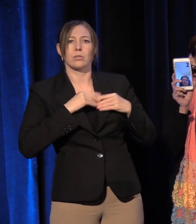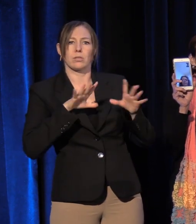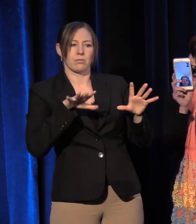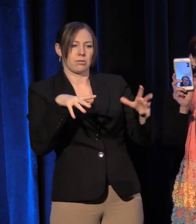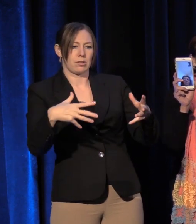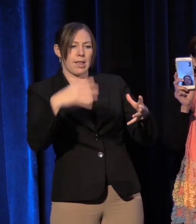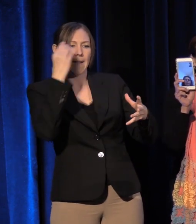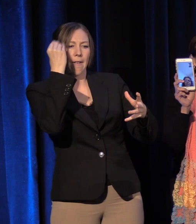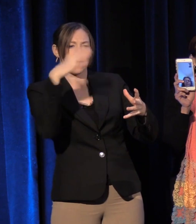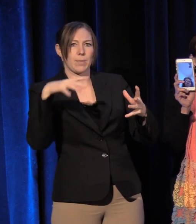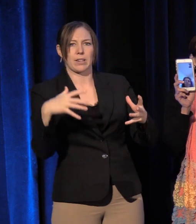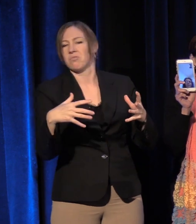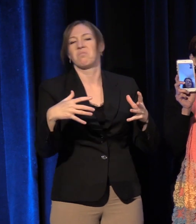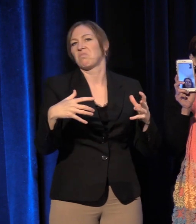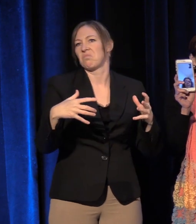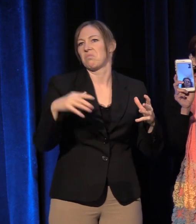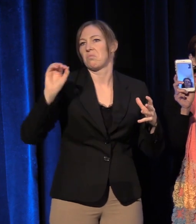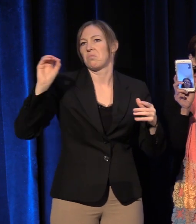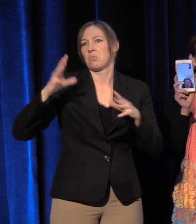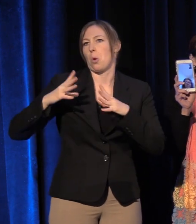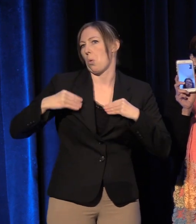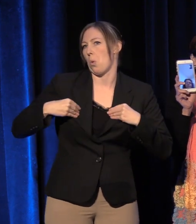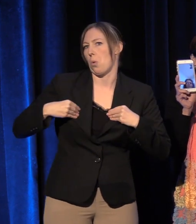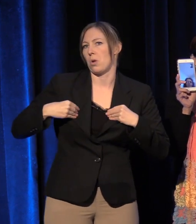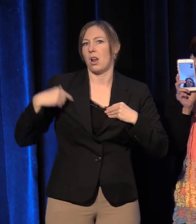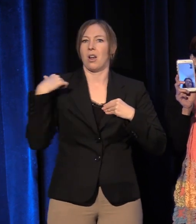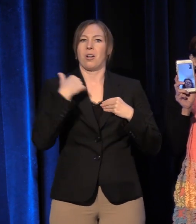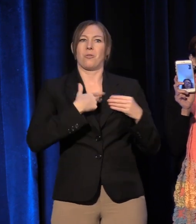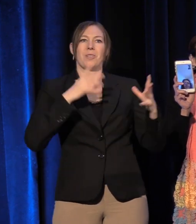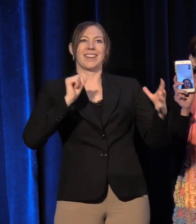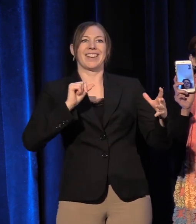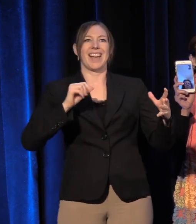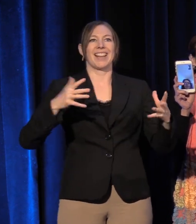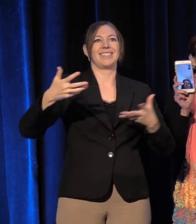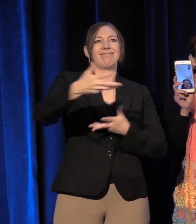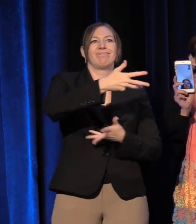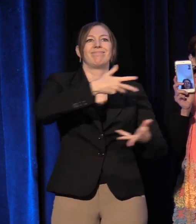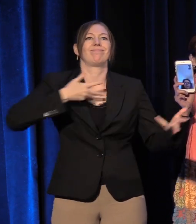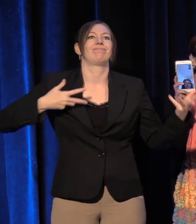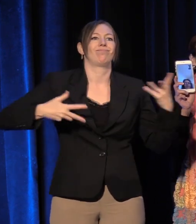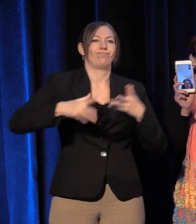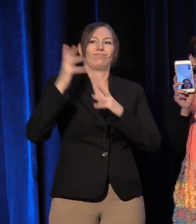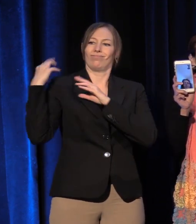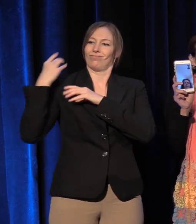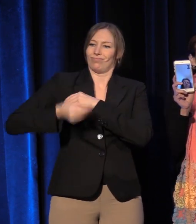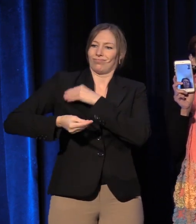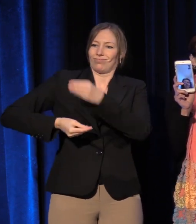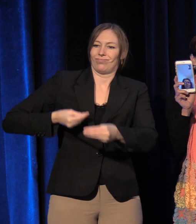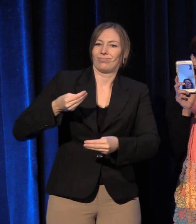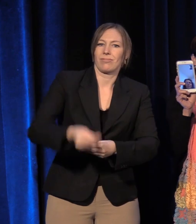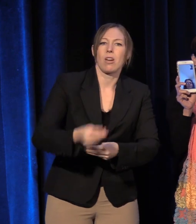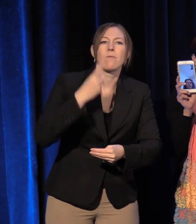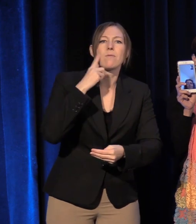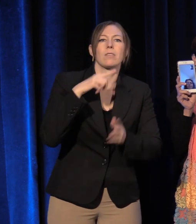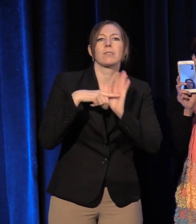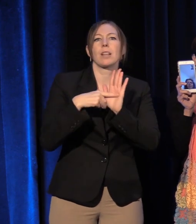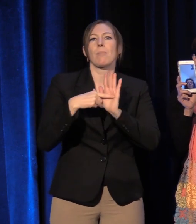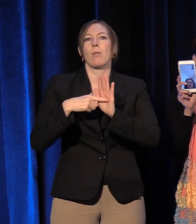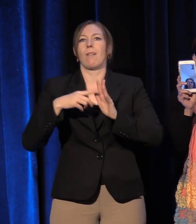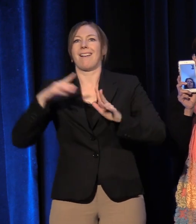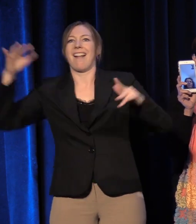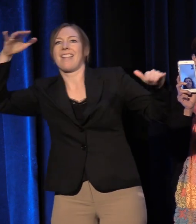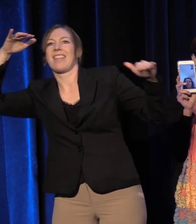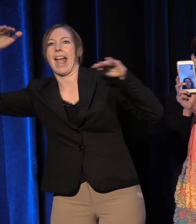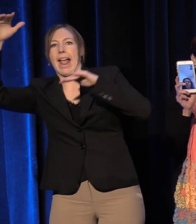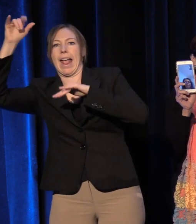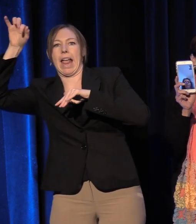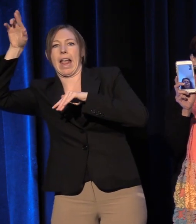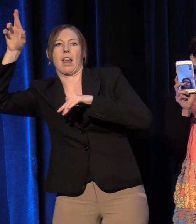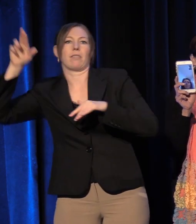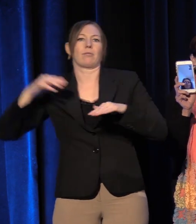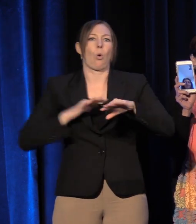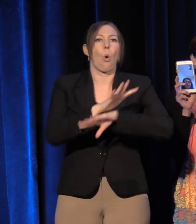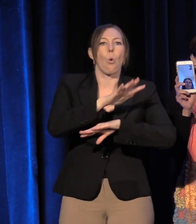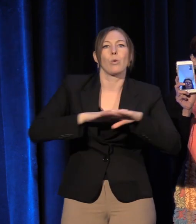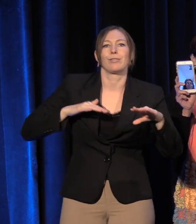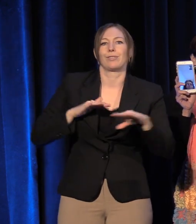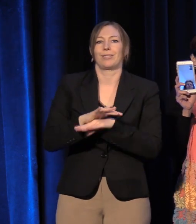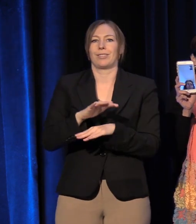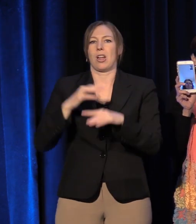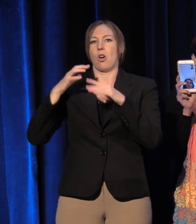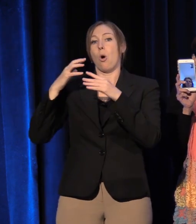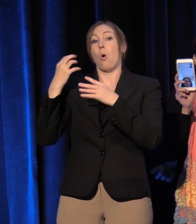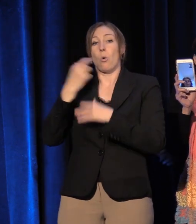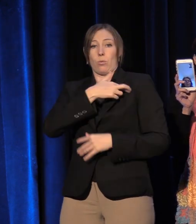We can inherit commons’ (think: air, oceans, religious texts) or we can create them for ourselves and future generations.